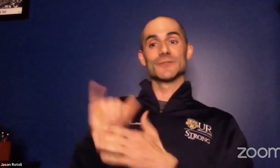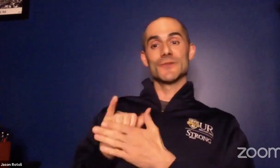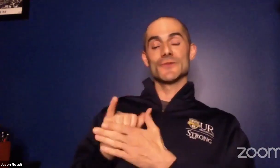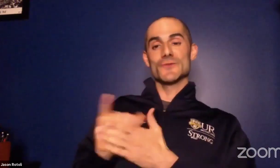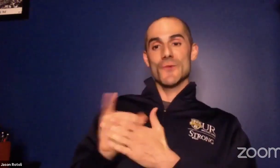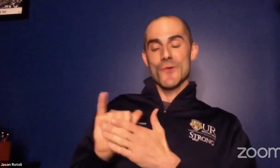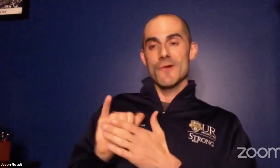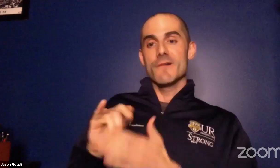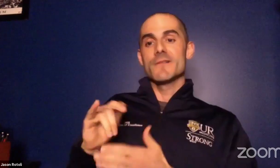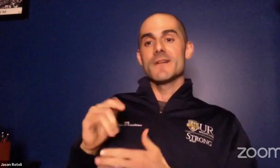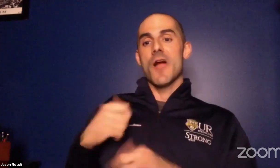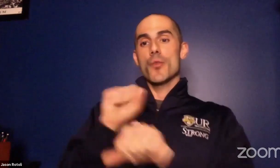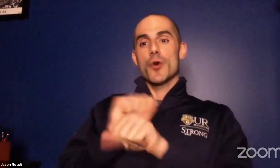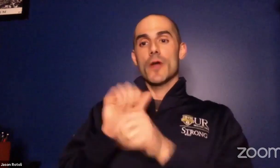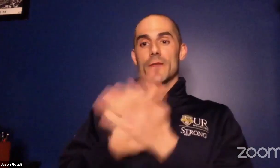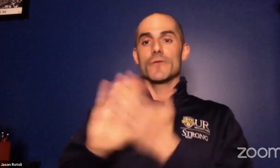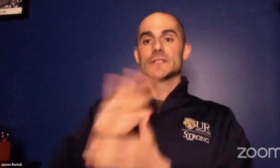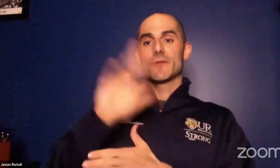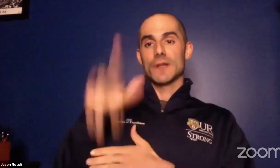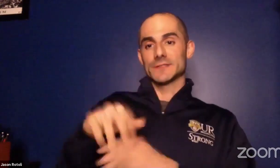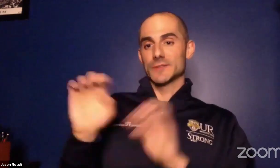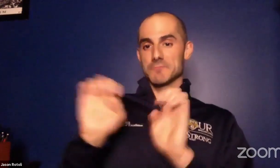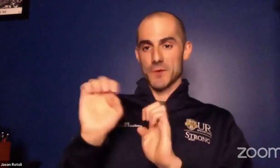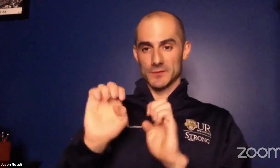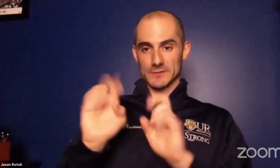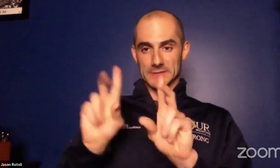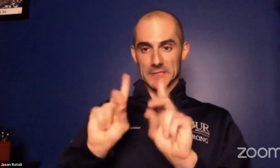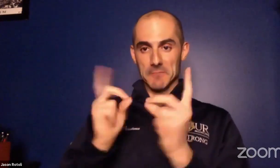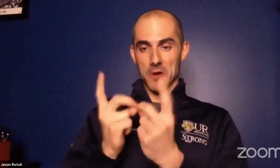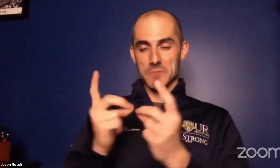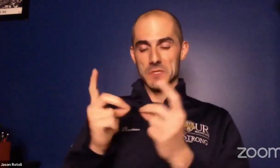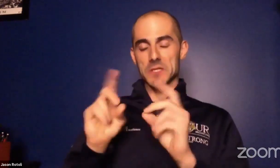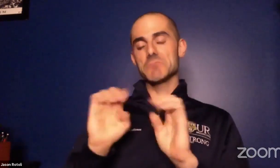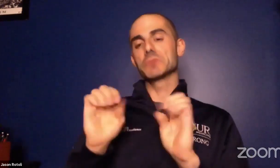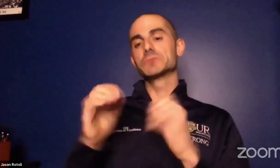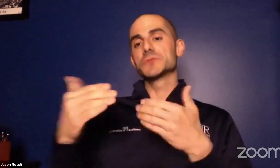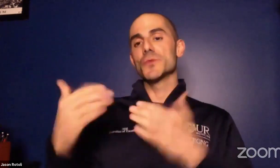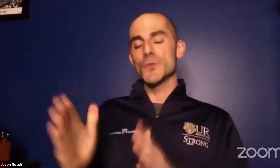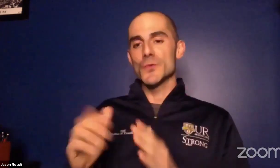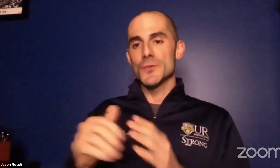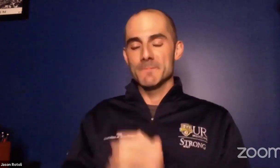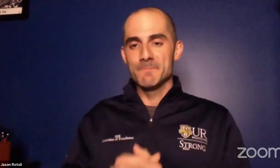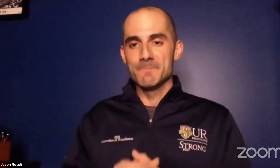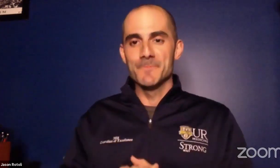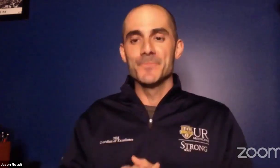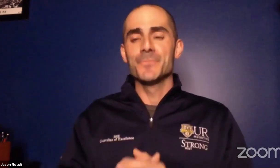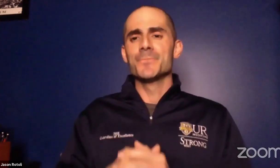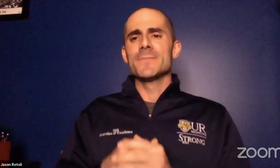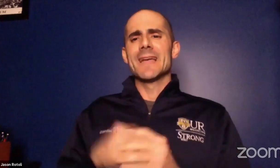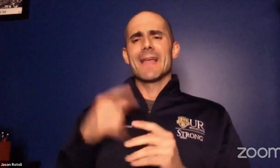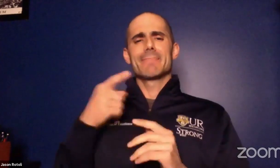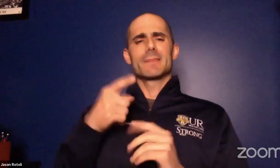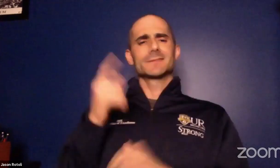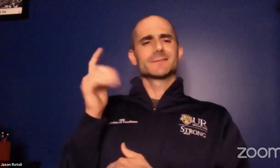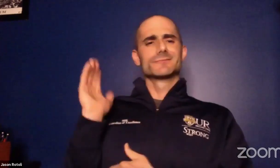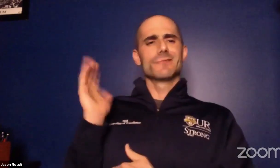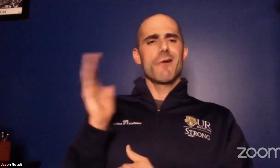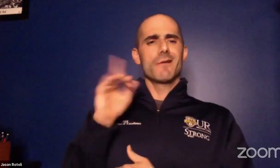introducing my. Dr. IV Muris was supposed to be here but we've had some tech problems and not been able to connect with